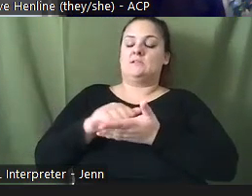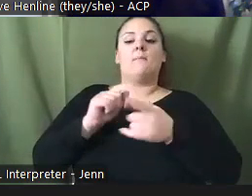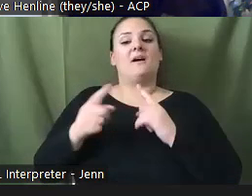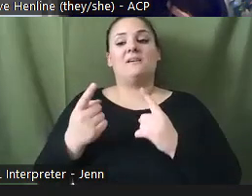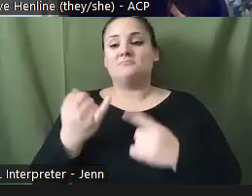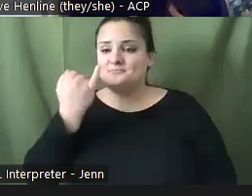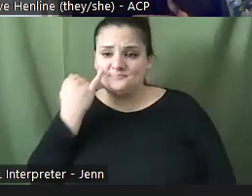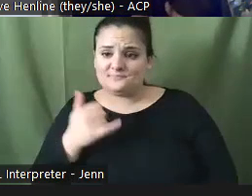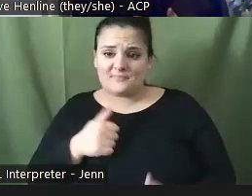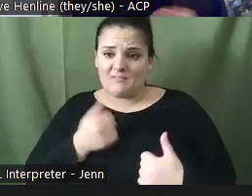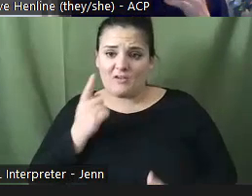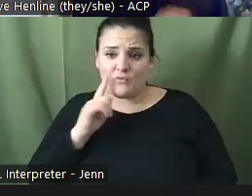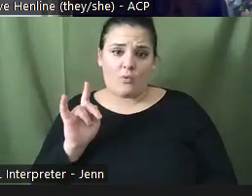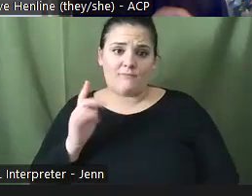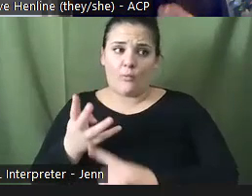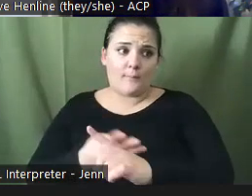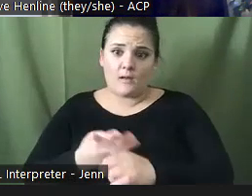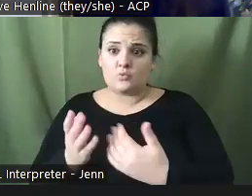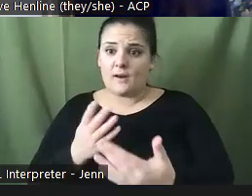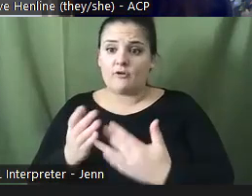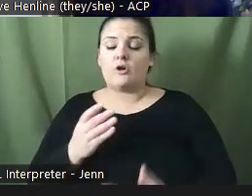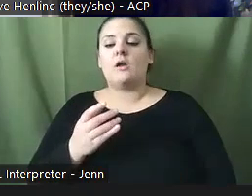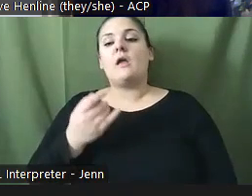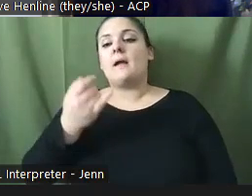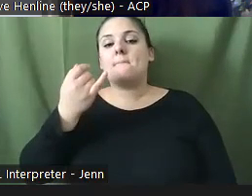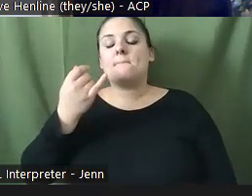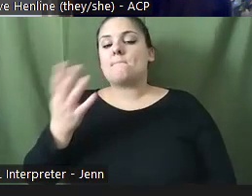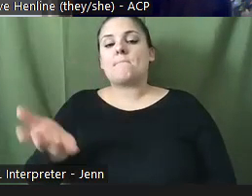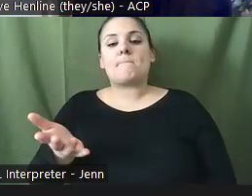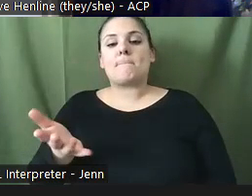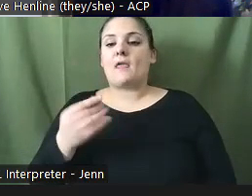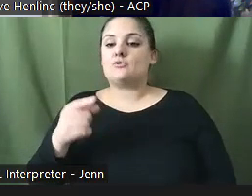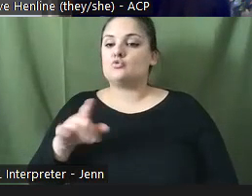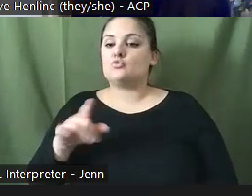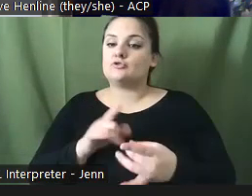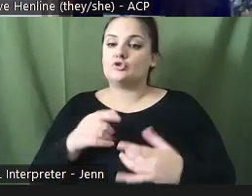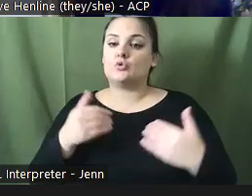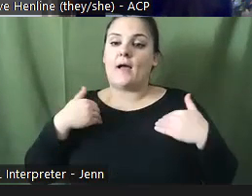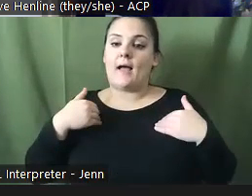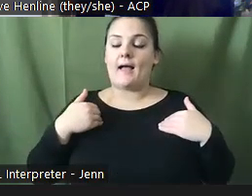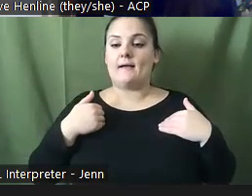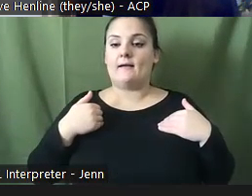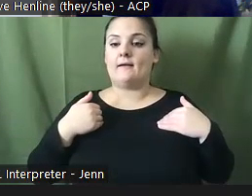if you as a program participant mentions that you have a heightened security risk and